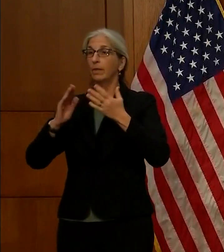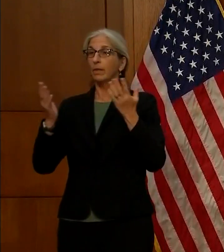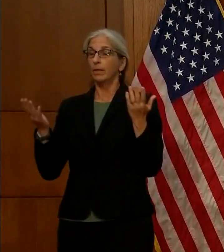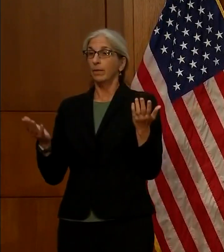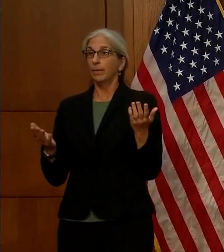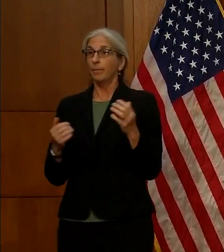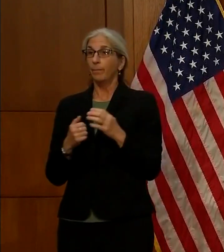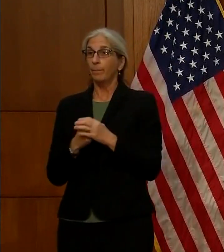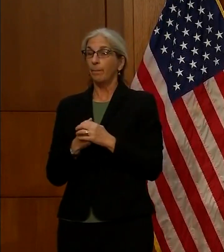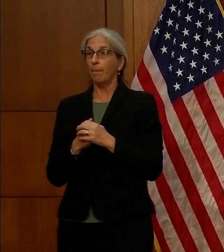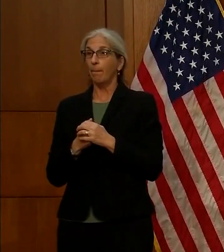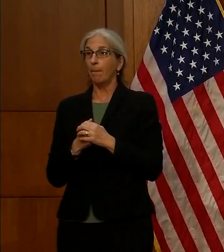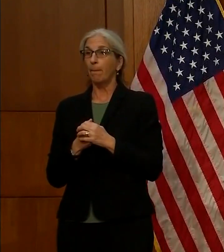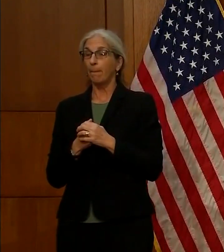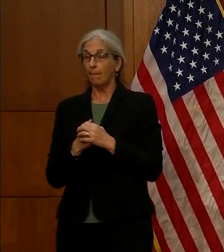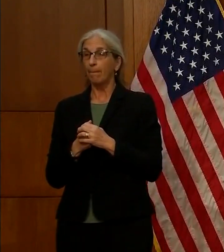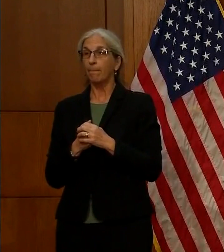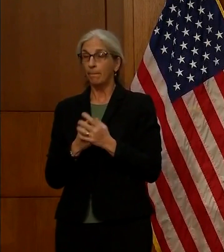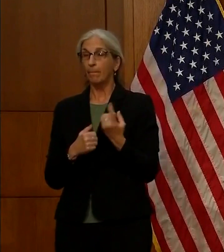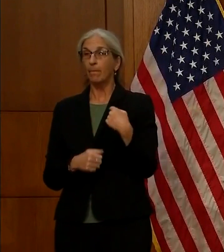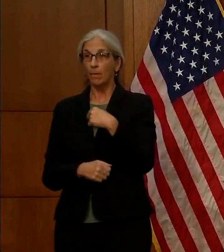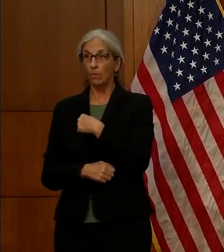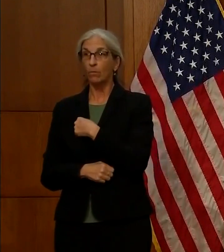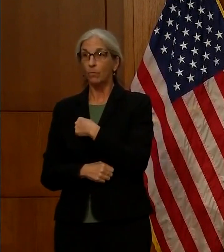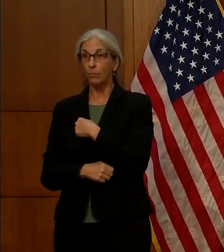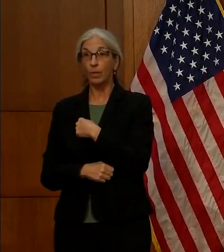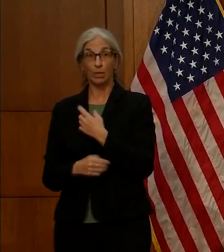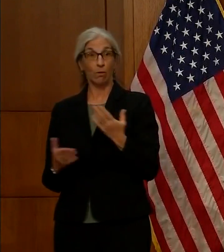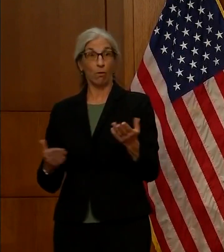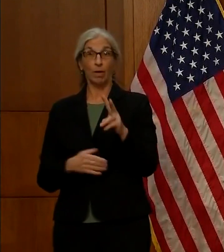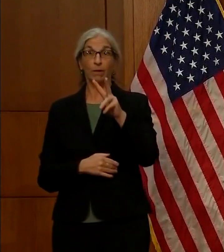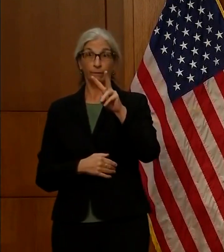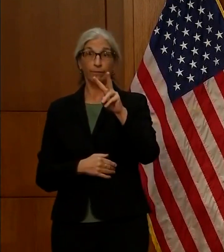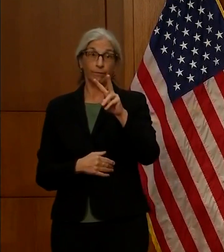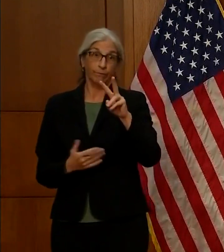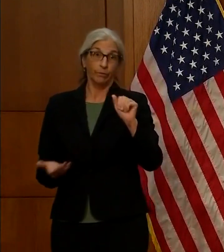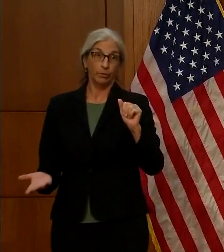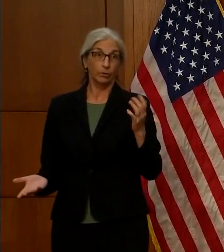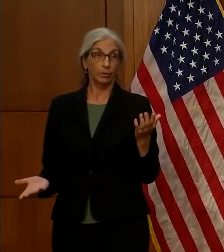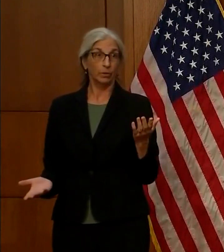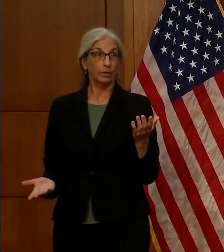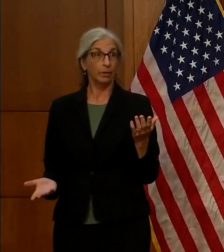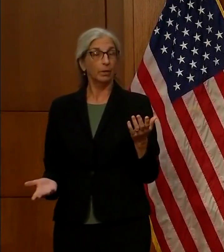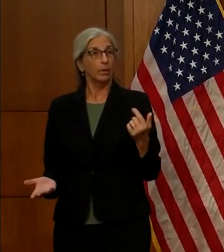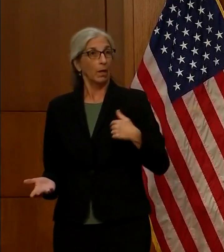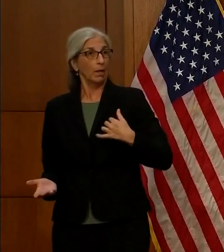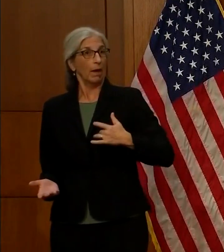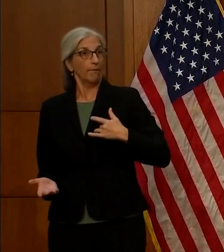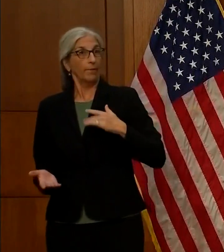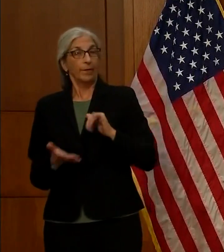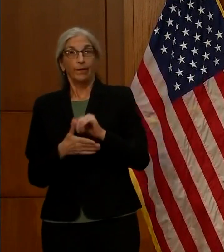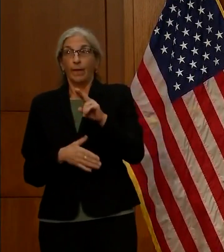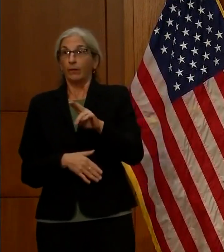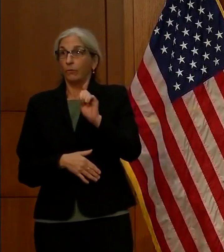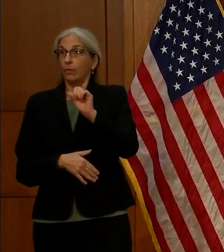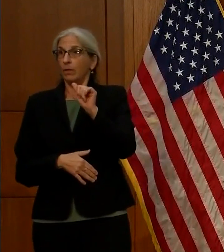EVERYBODY- ANDRE. AND AGAIN WE